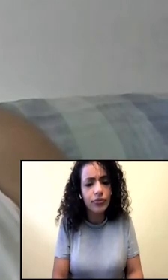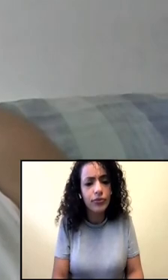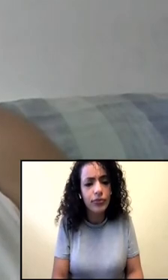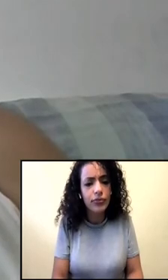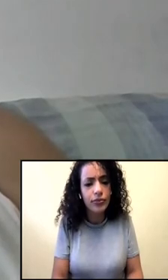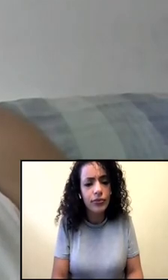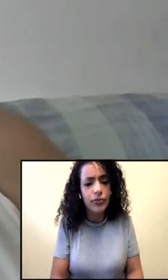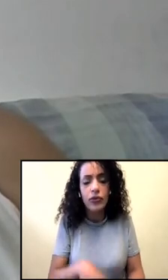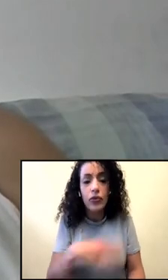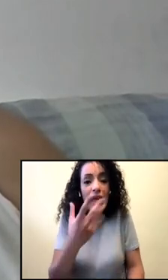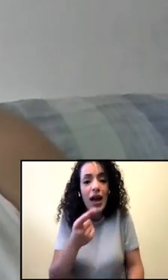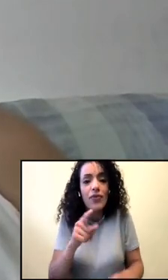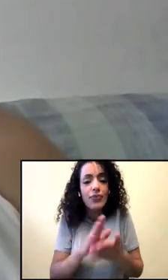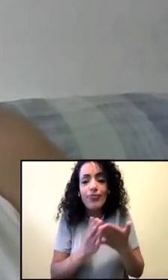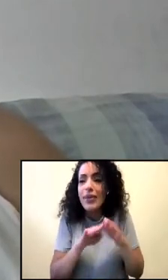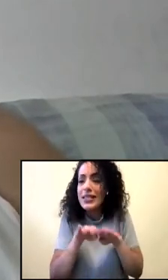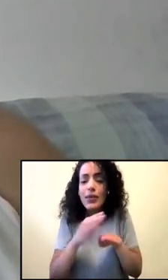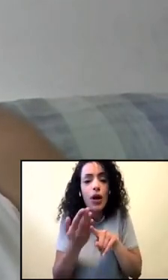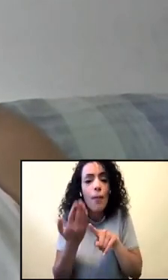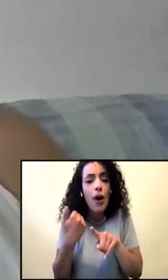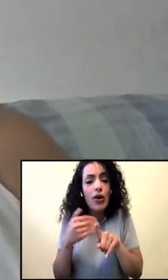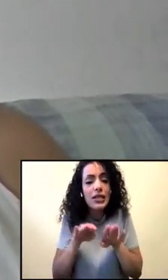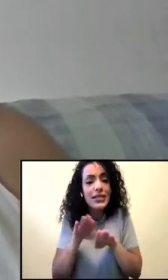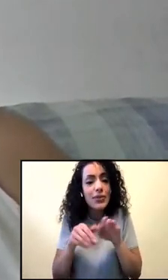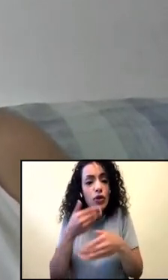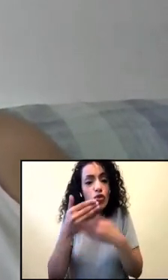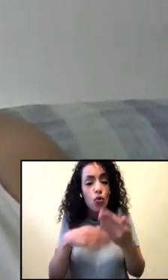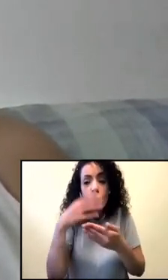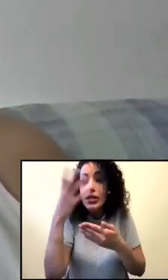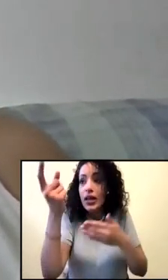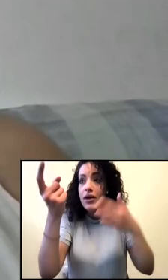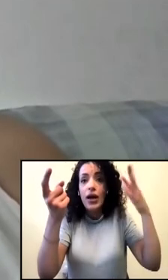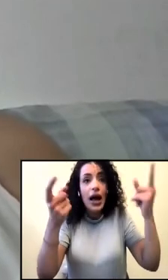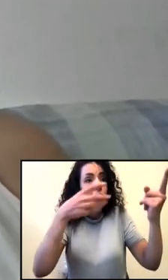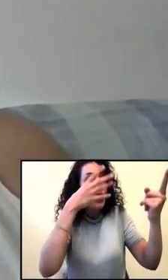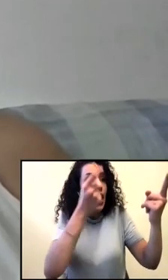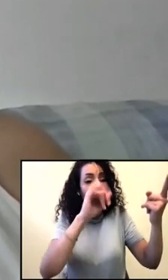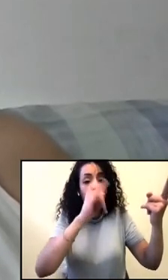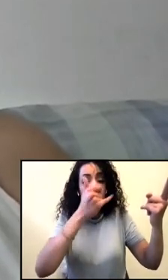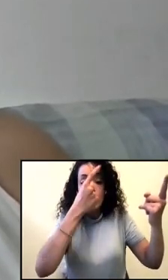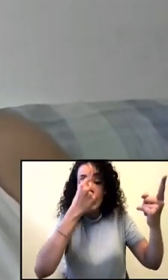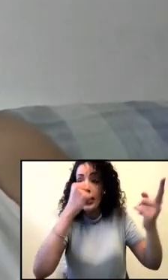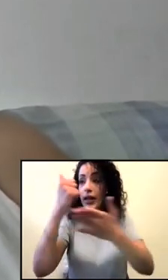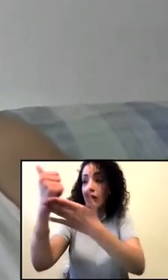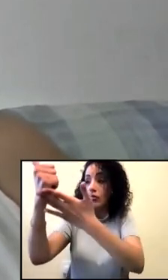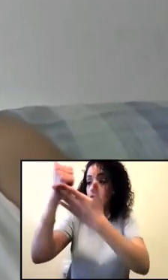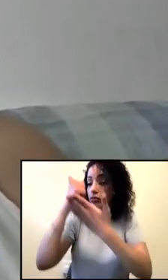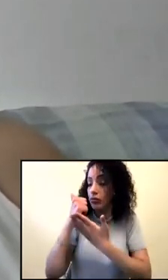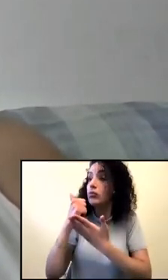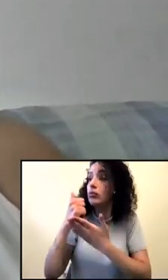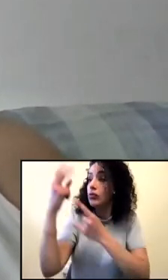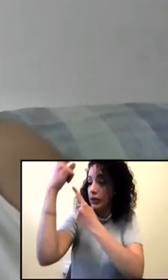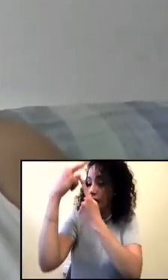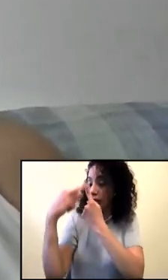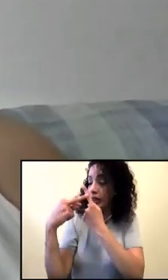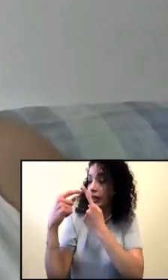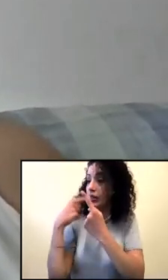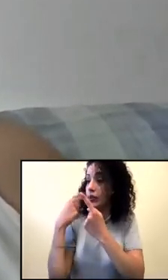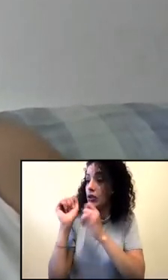past and similar stories, and they may be able to see their reflection in it, and